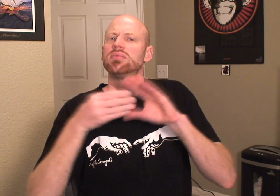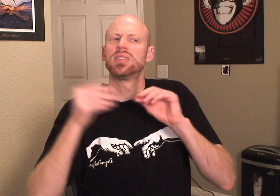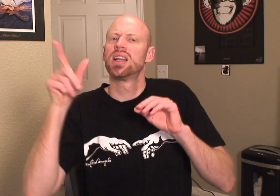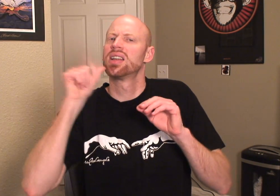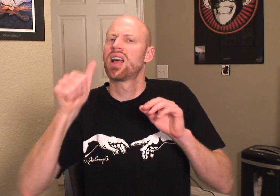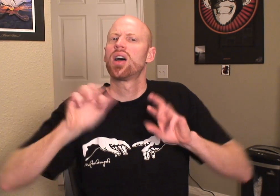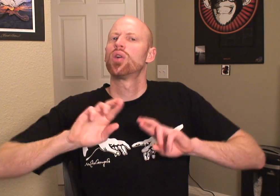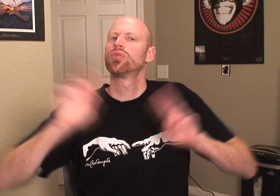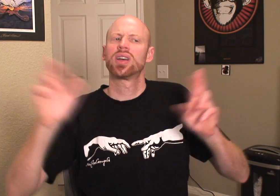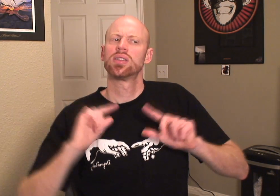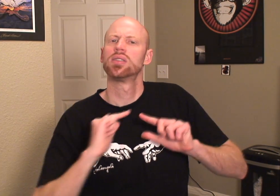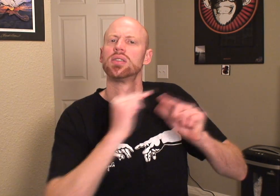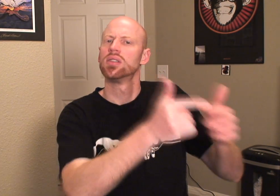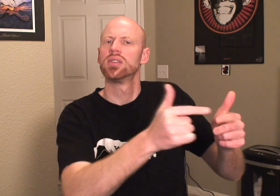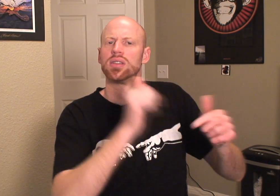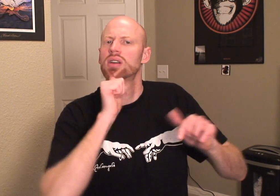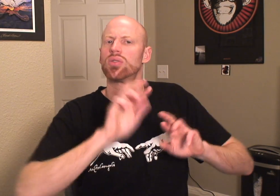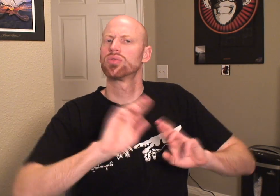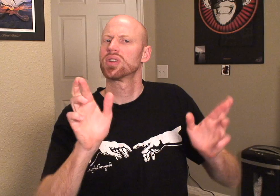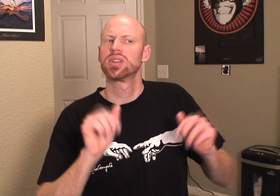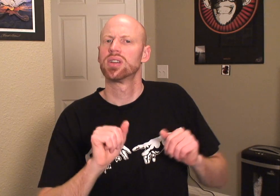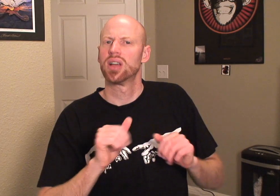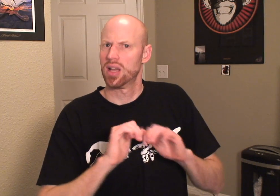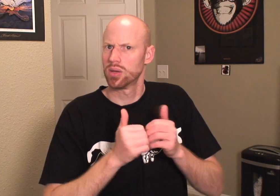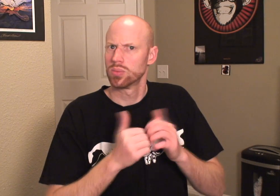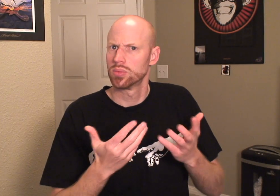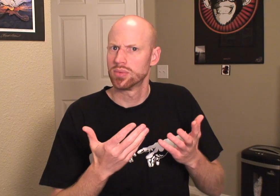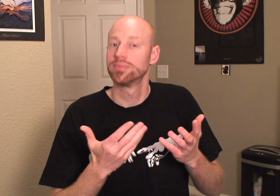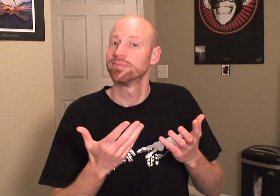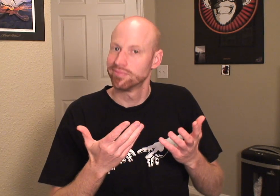to whom s/he is communicating isn't done talking?